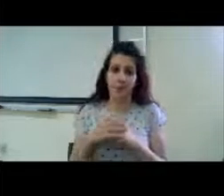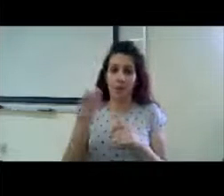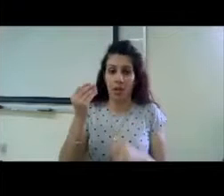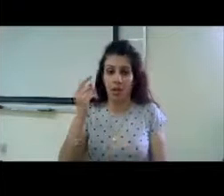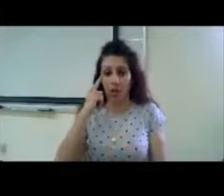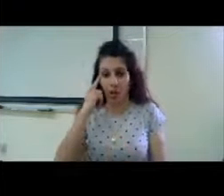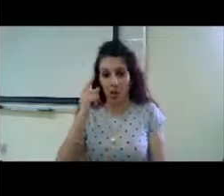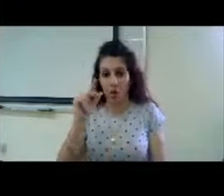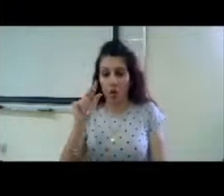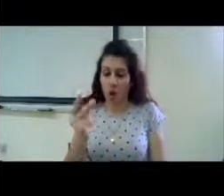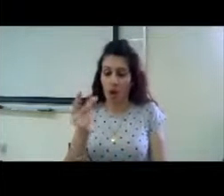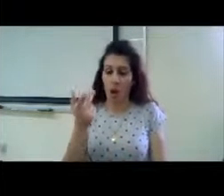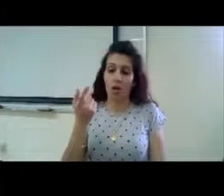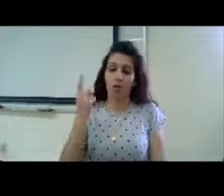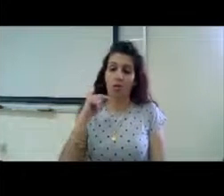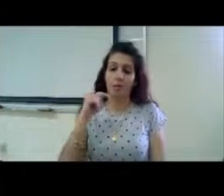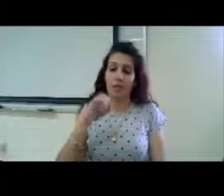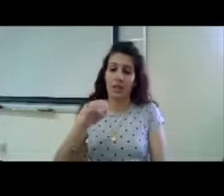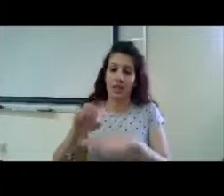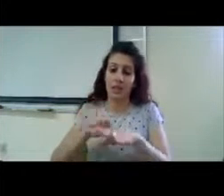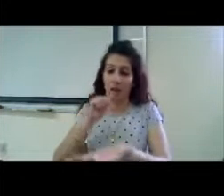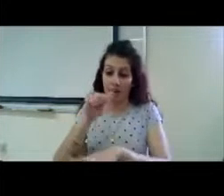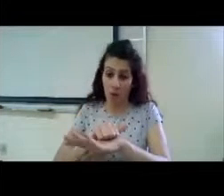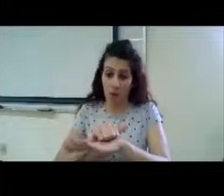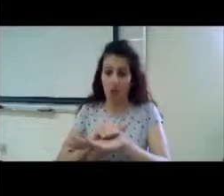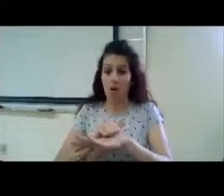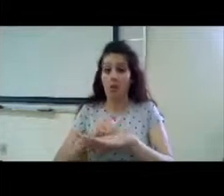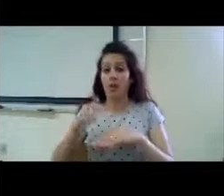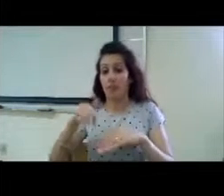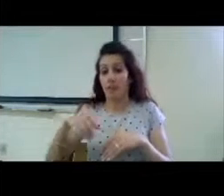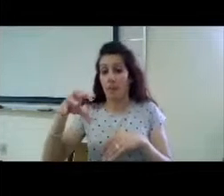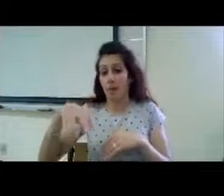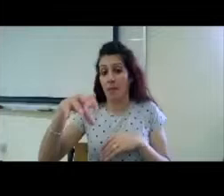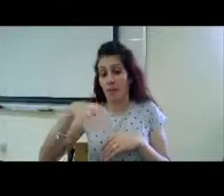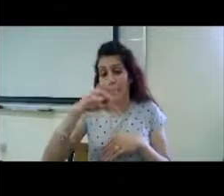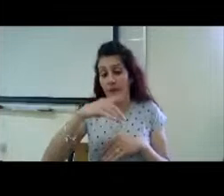children are not happy they are they are fearful they cannot learn but this